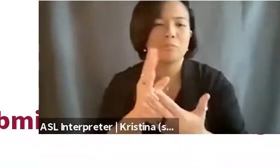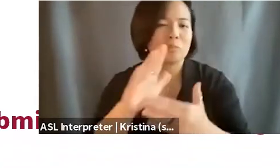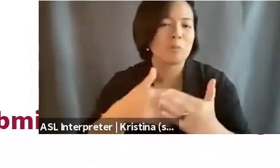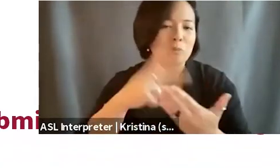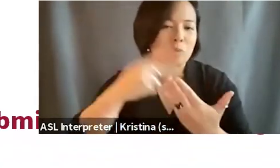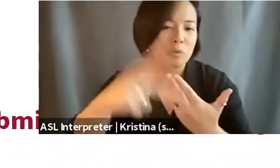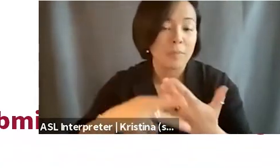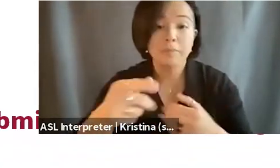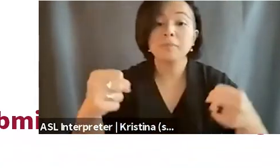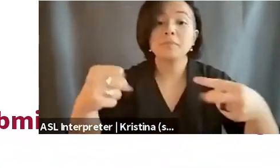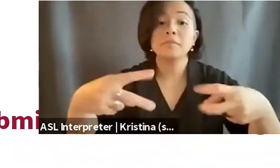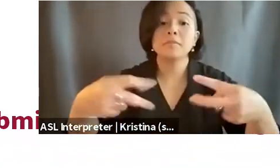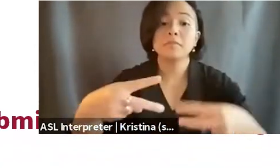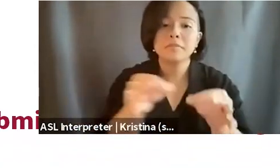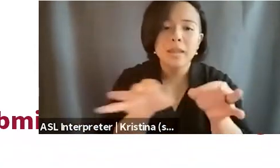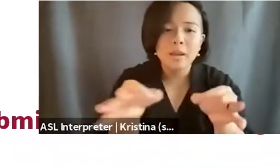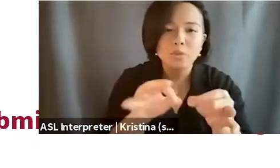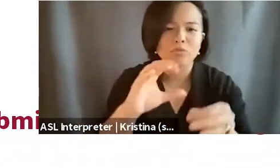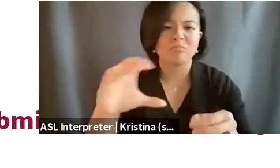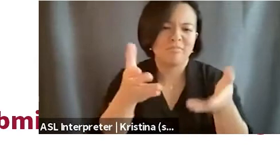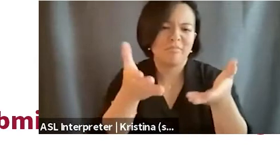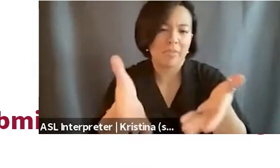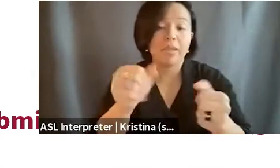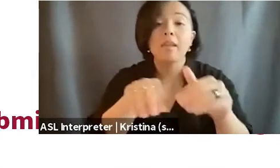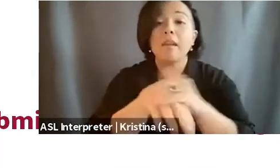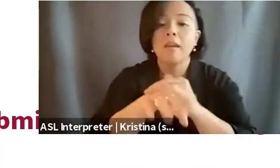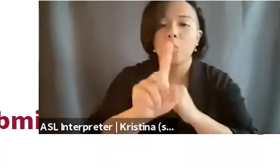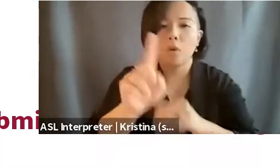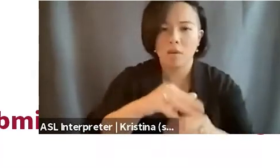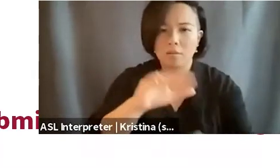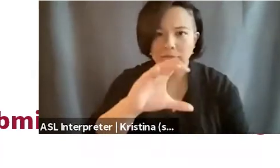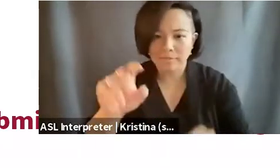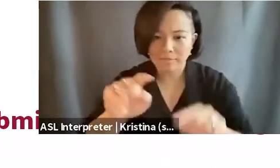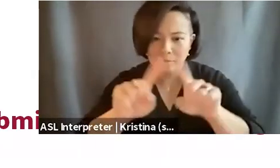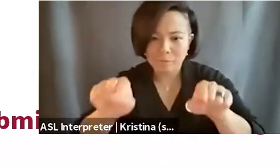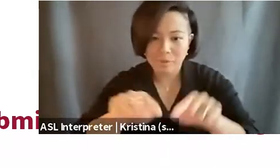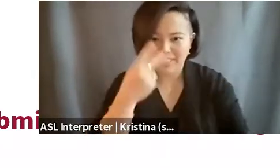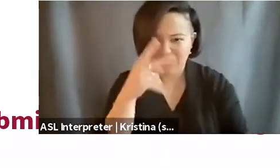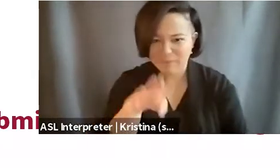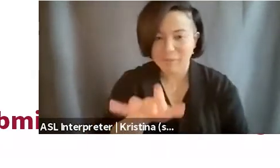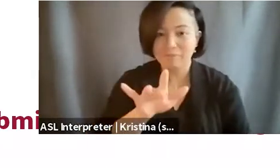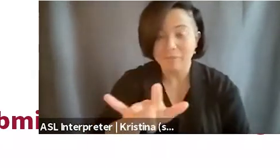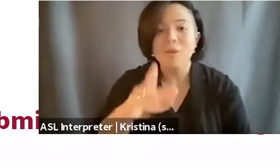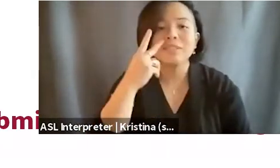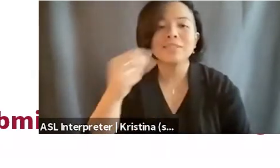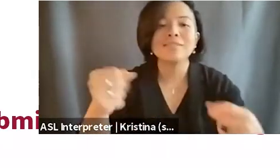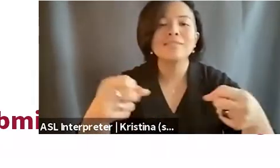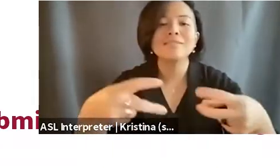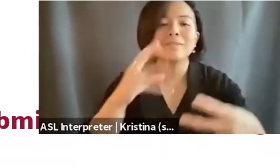Captioning is available, and can be accessed by clicking on the CC button that you can see on the bottom of your screen.